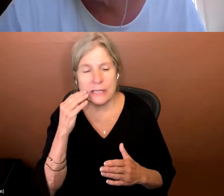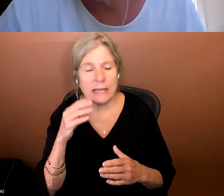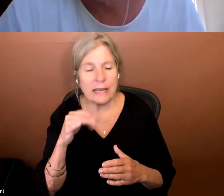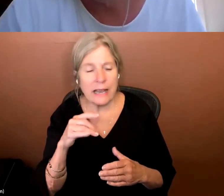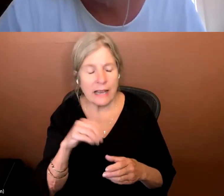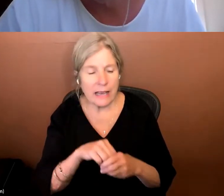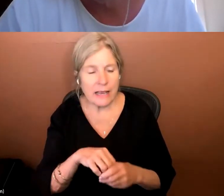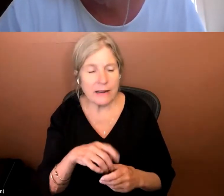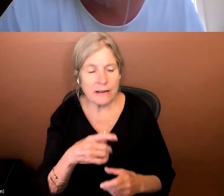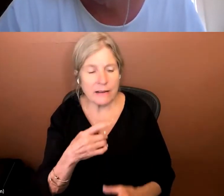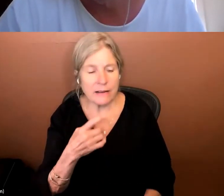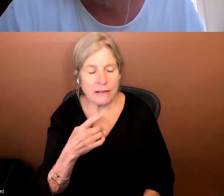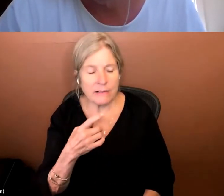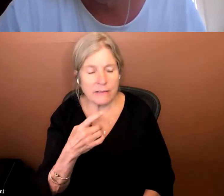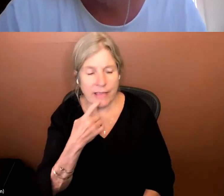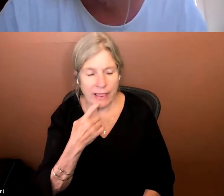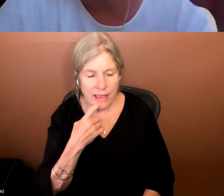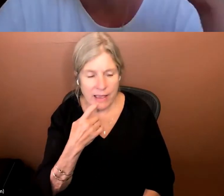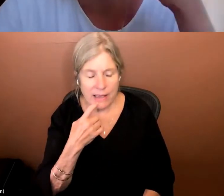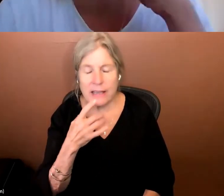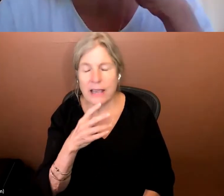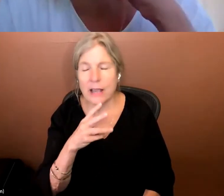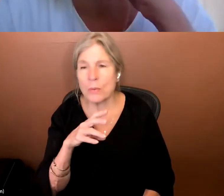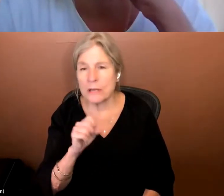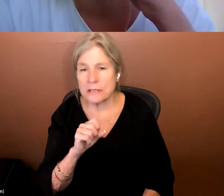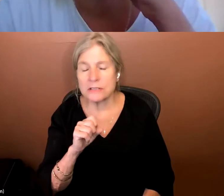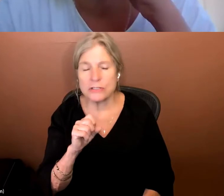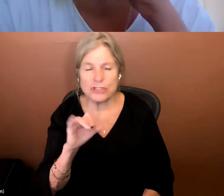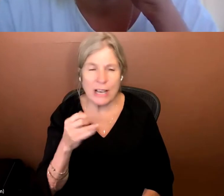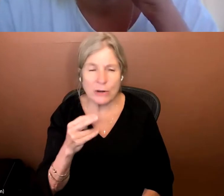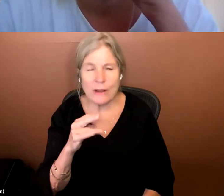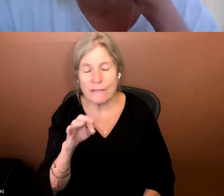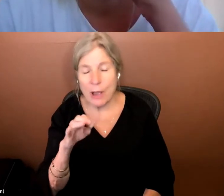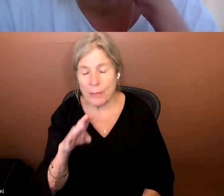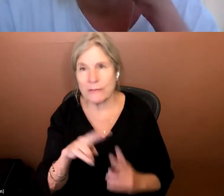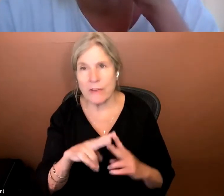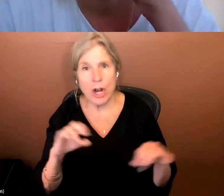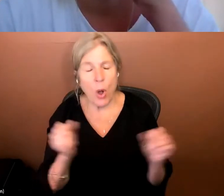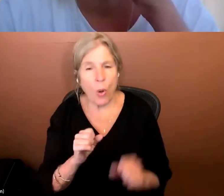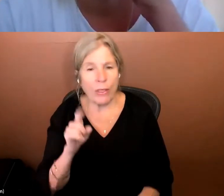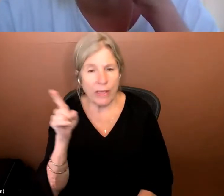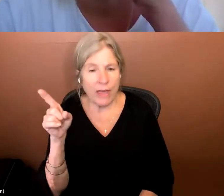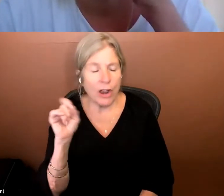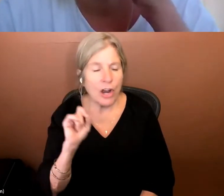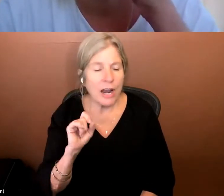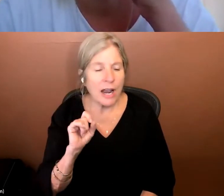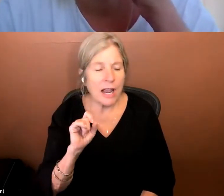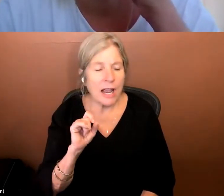rural Finland. It was January or February. It was extremely cold. It was full of snow.